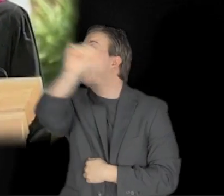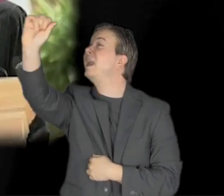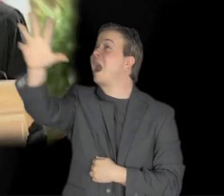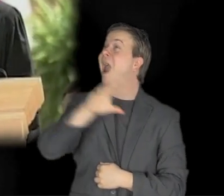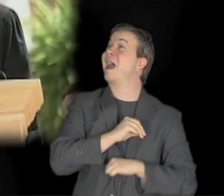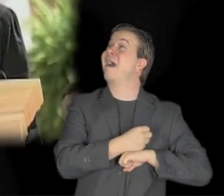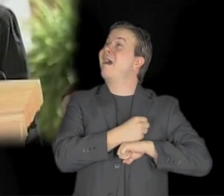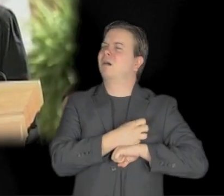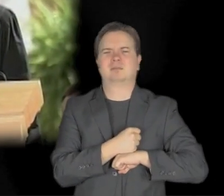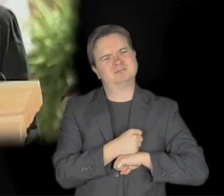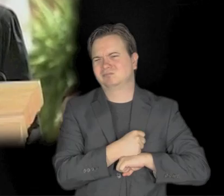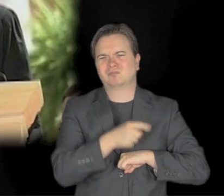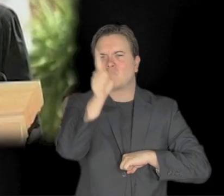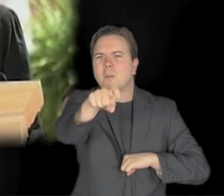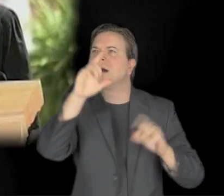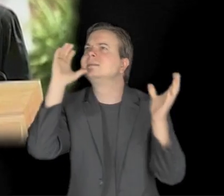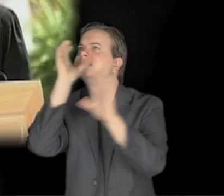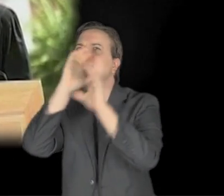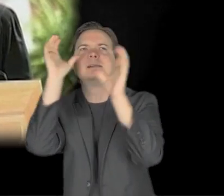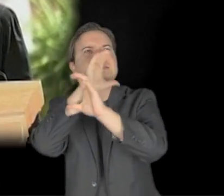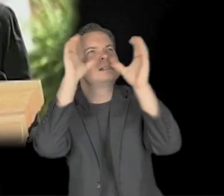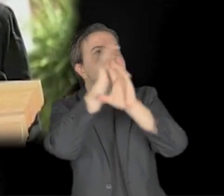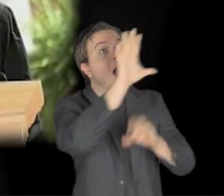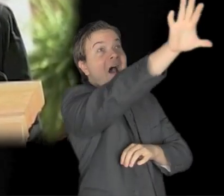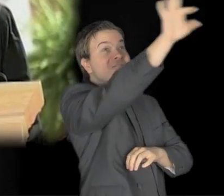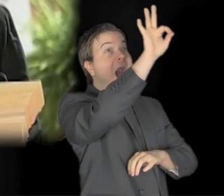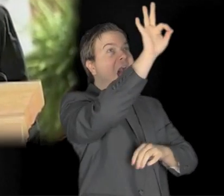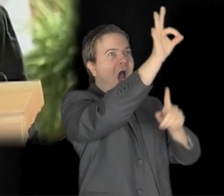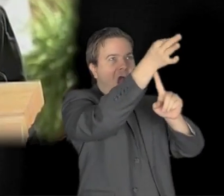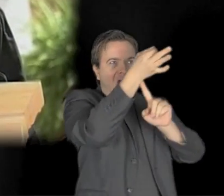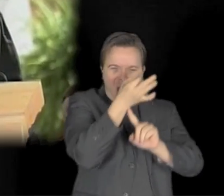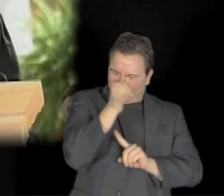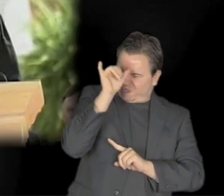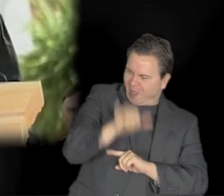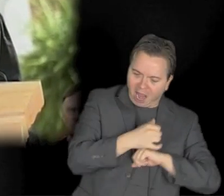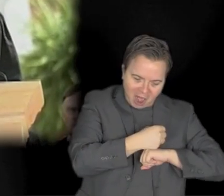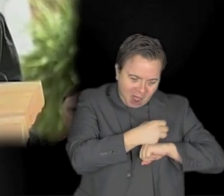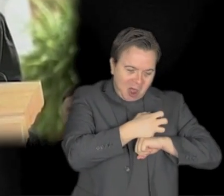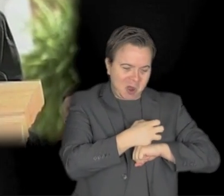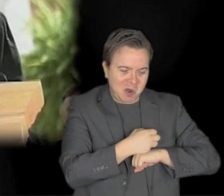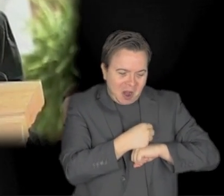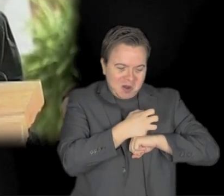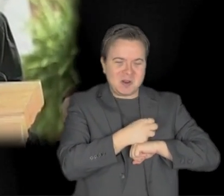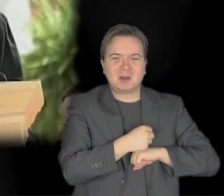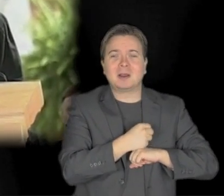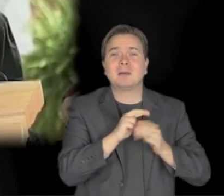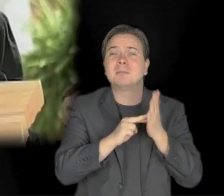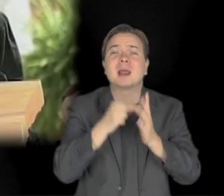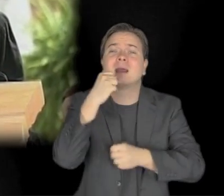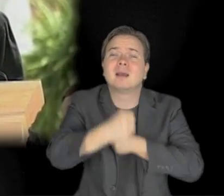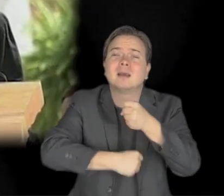And, like any great relationship, it just gets better and better as the years roll on. So keep looking until you find it.